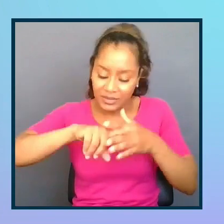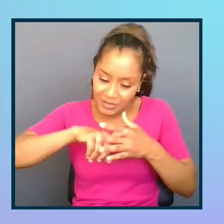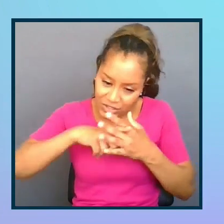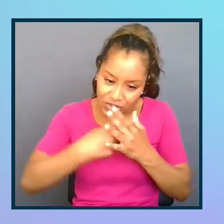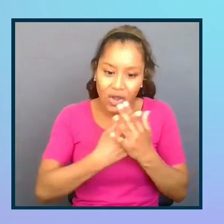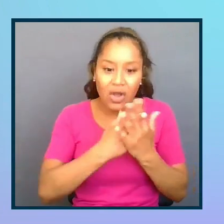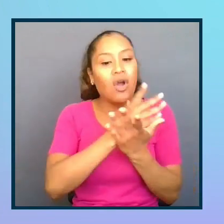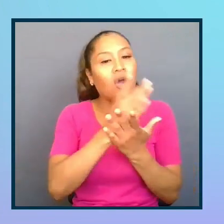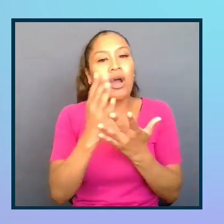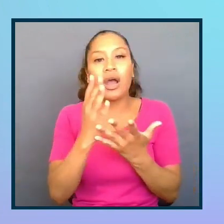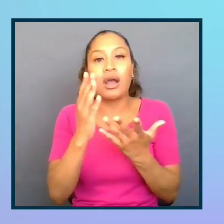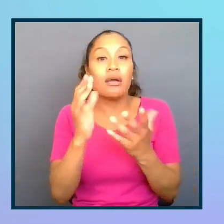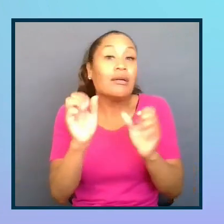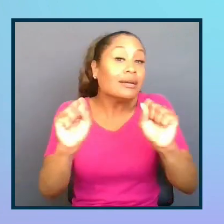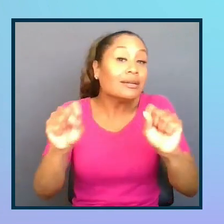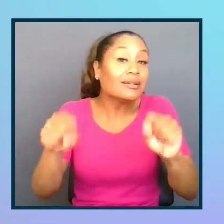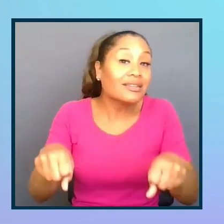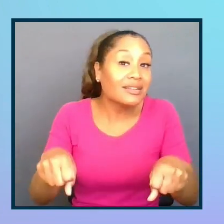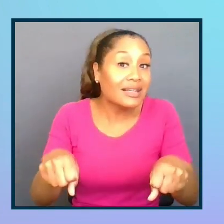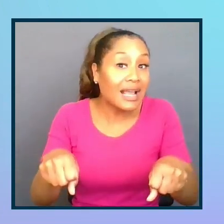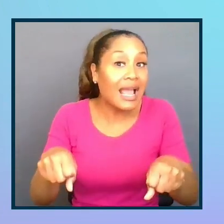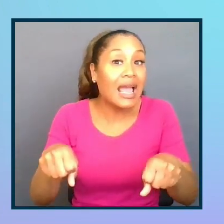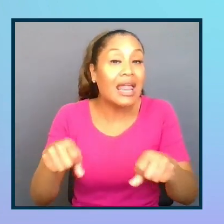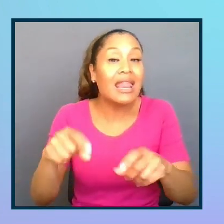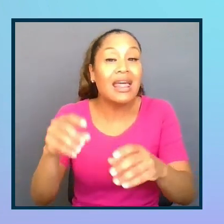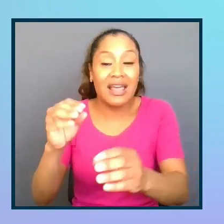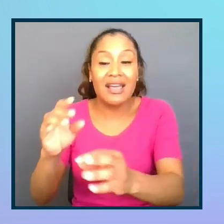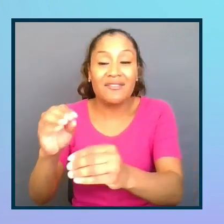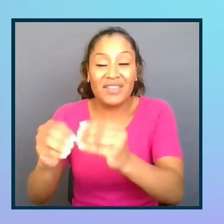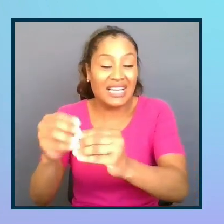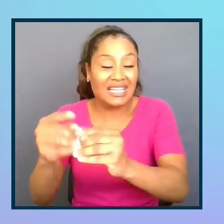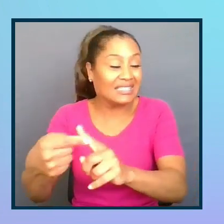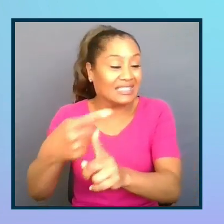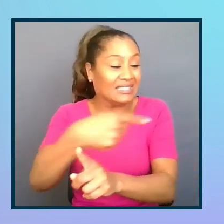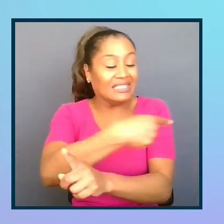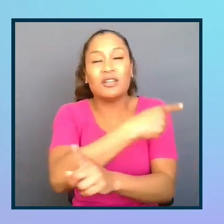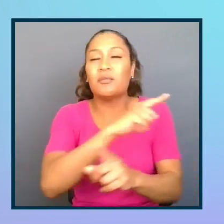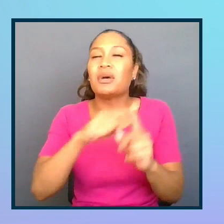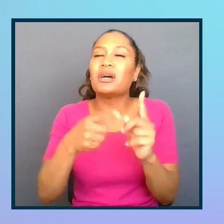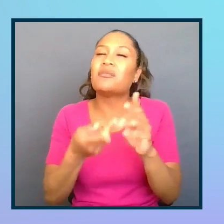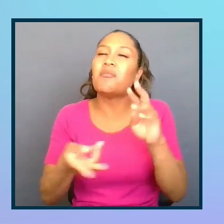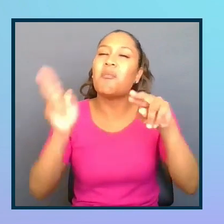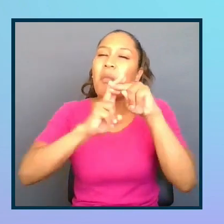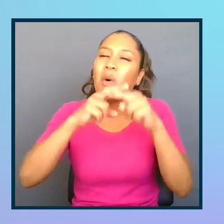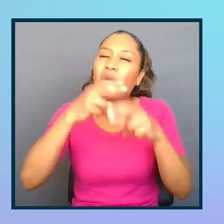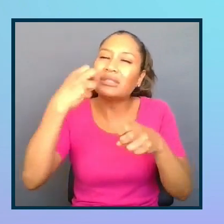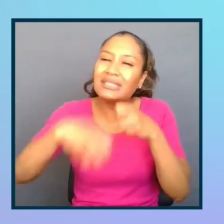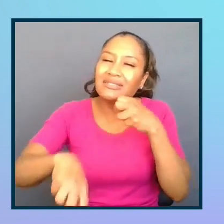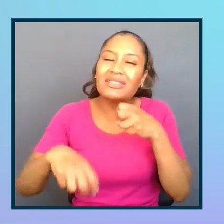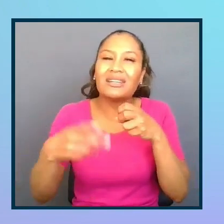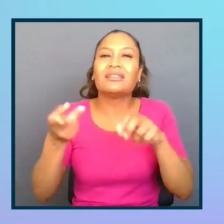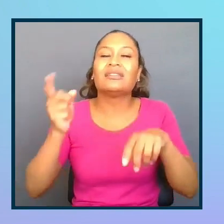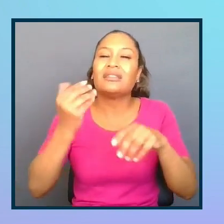it can be back fix, but it gets more difficult, more time consuming, more expensive as there's a lot of things